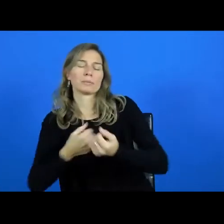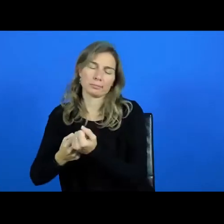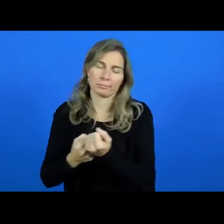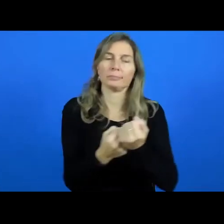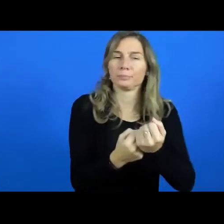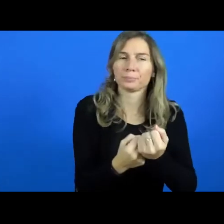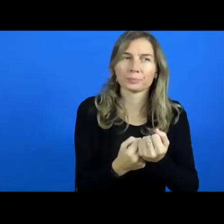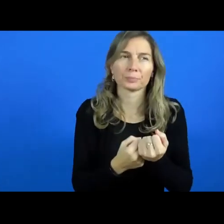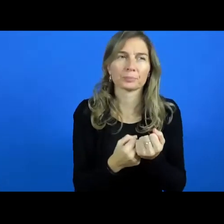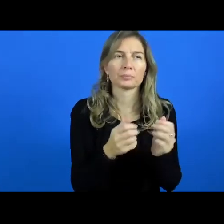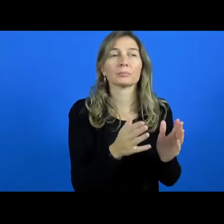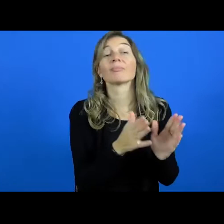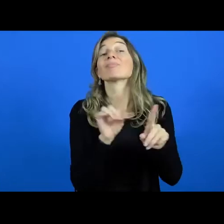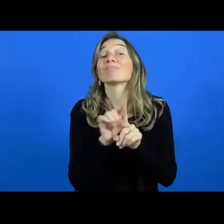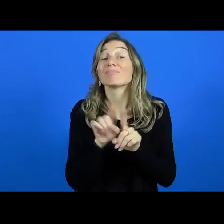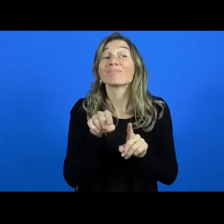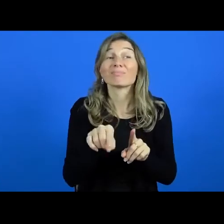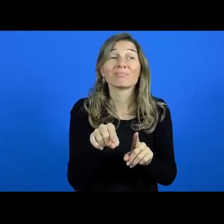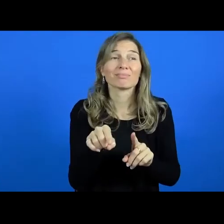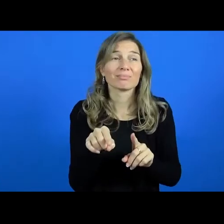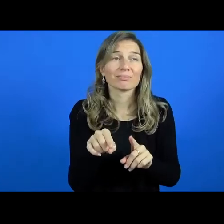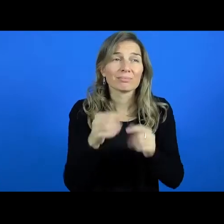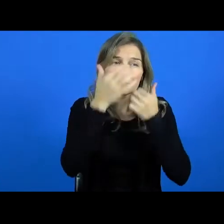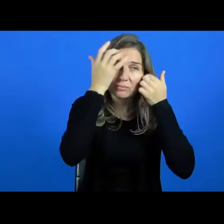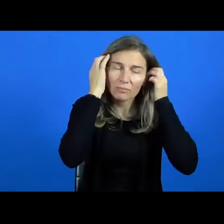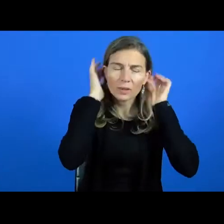European Central Bank is another target and of course, agencies.